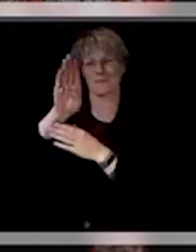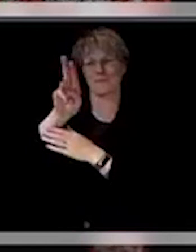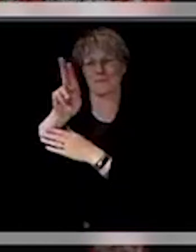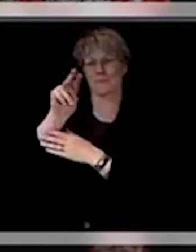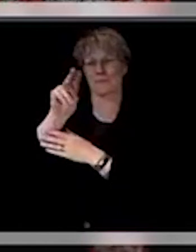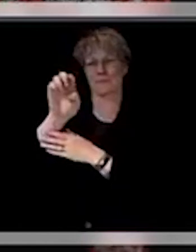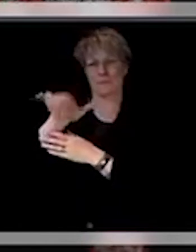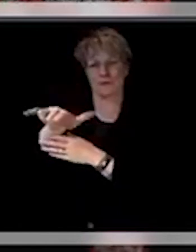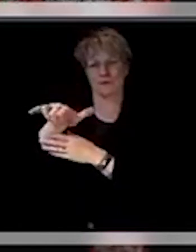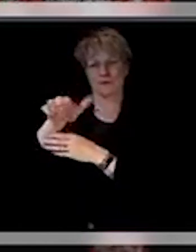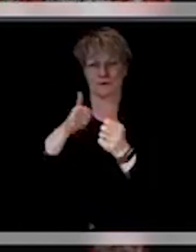So, can anyone?